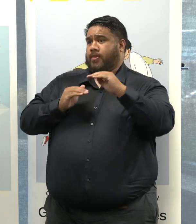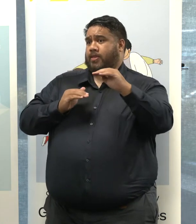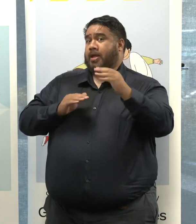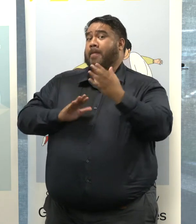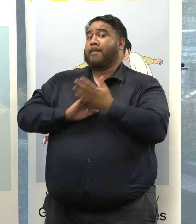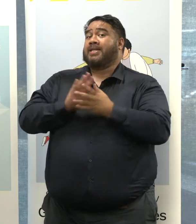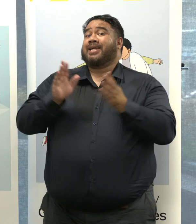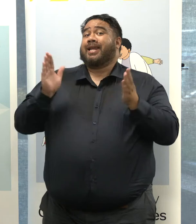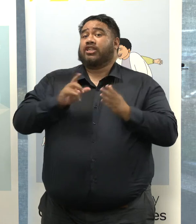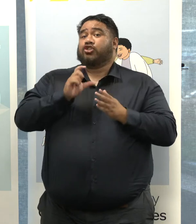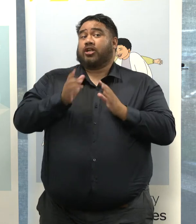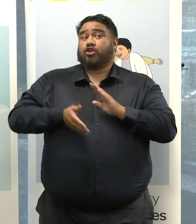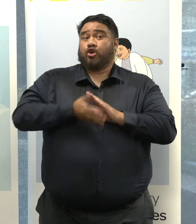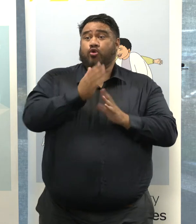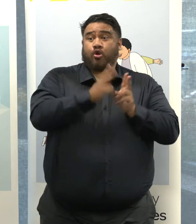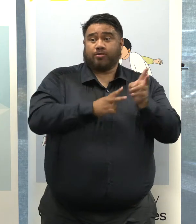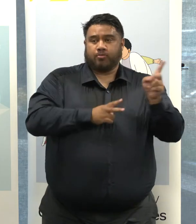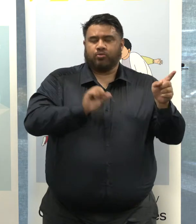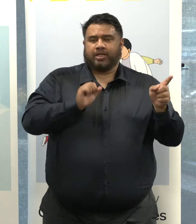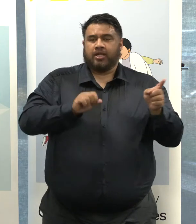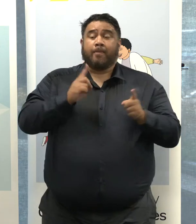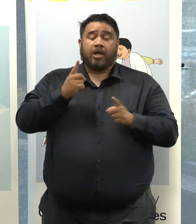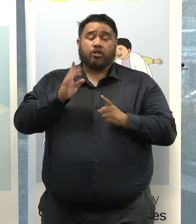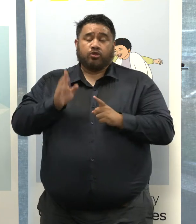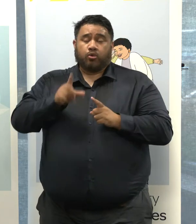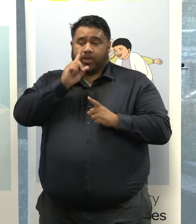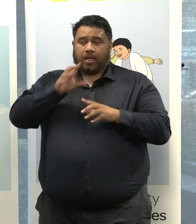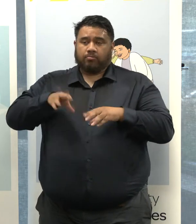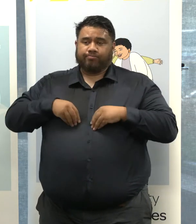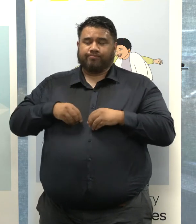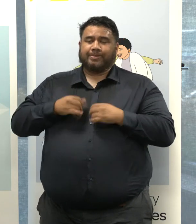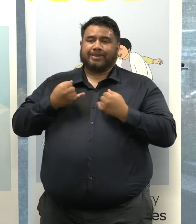infected or getting infected with symptomatically illness. Protection stays high.